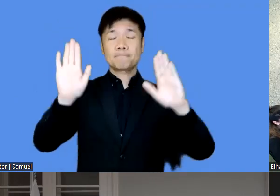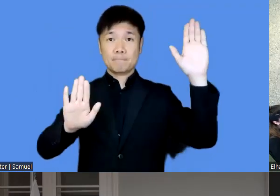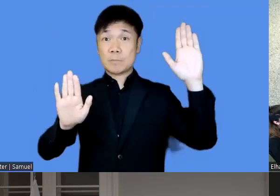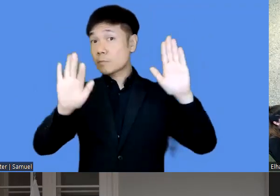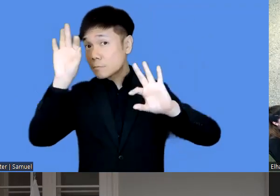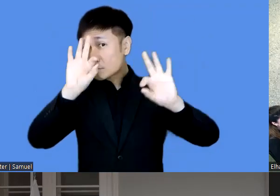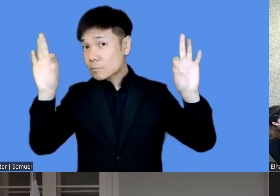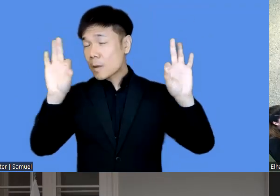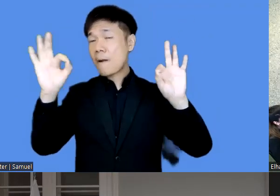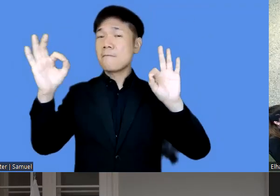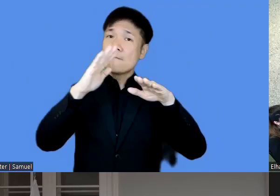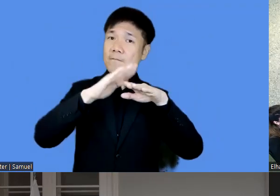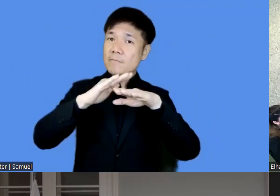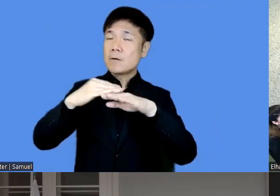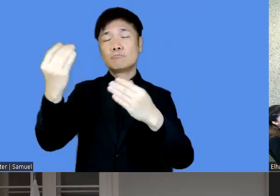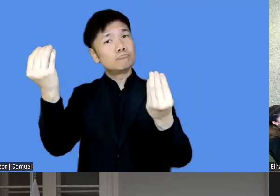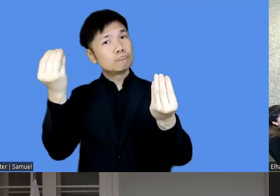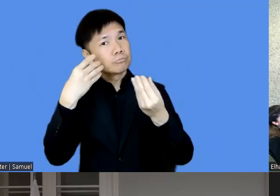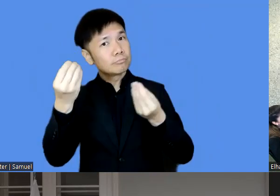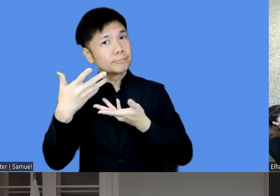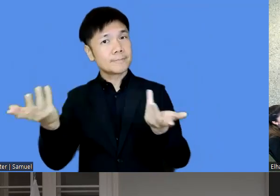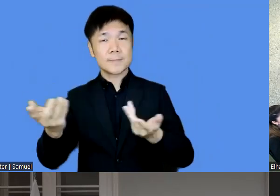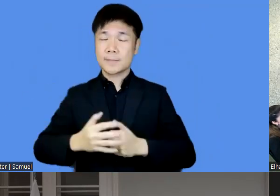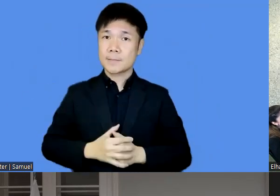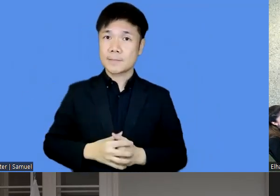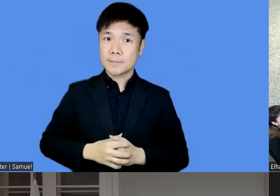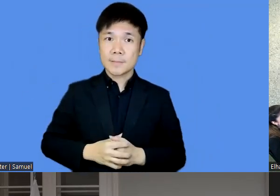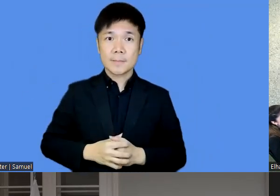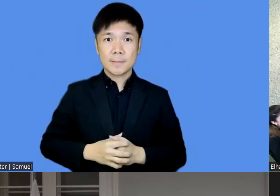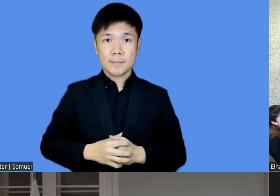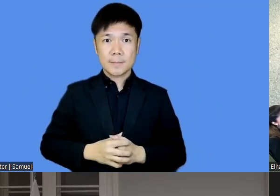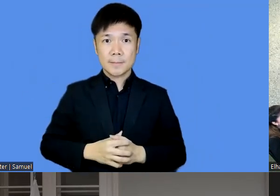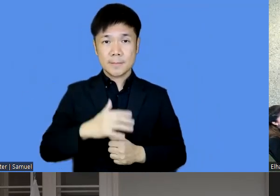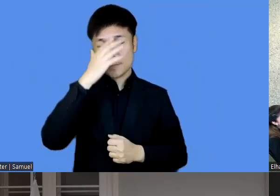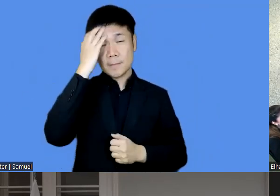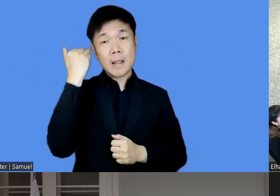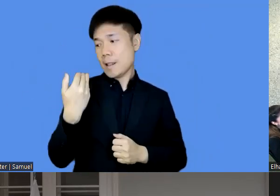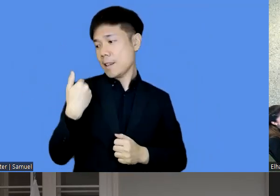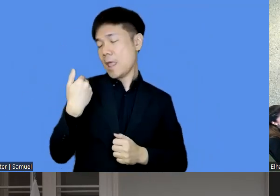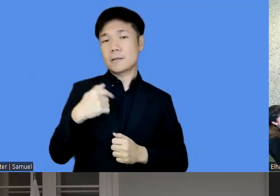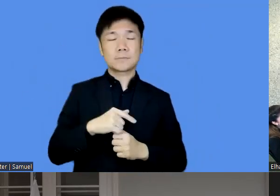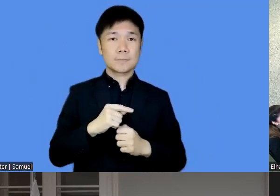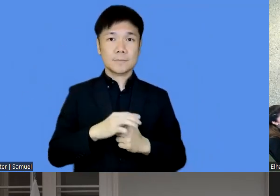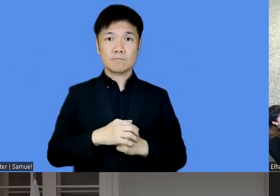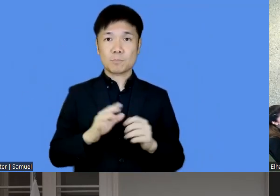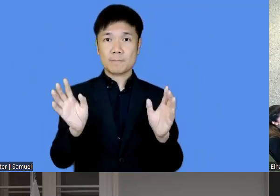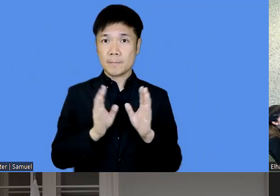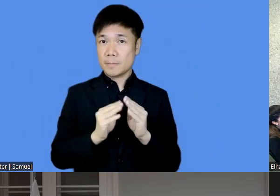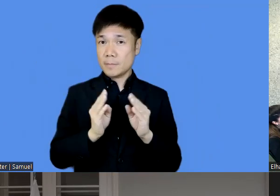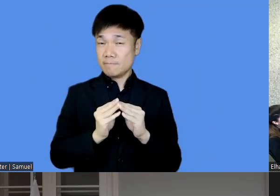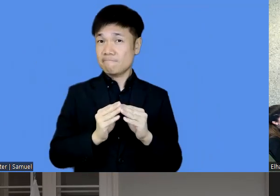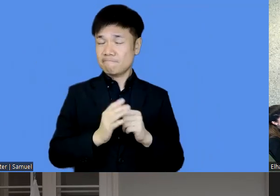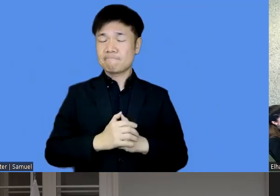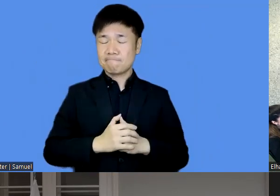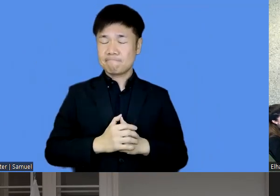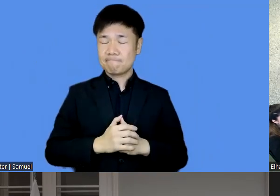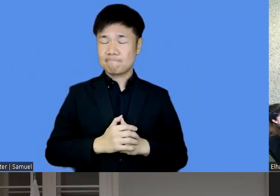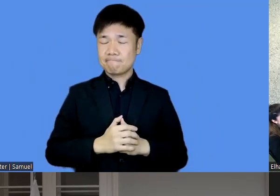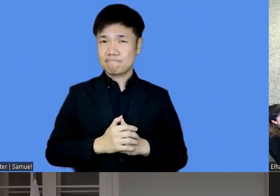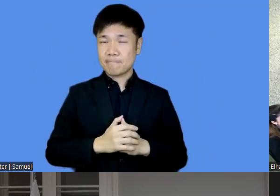the floor, including what we suggested at our last segment to try to find some actionable